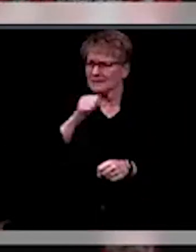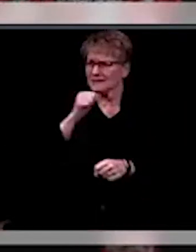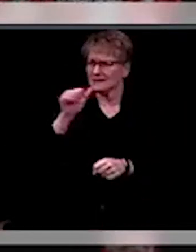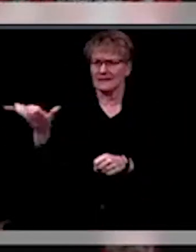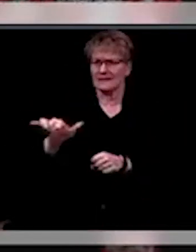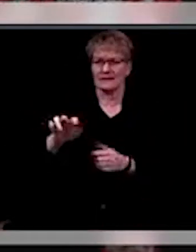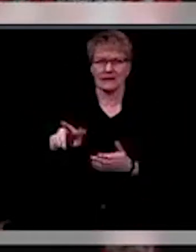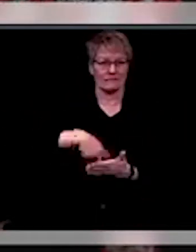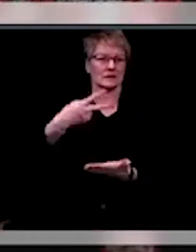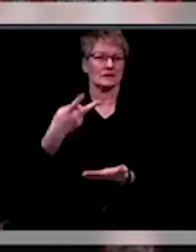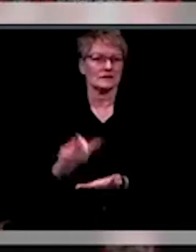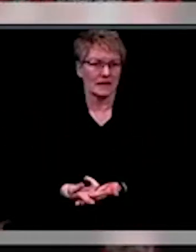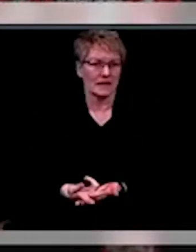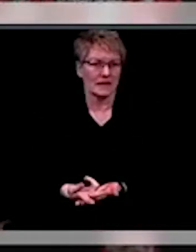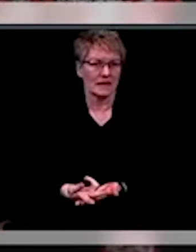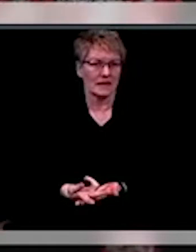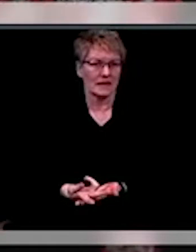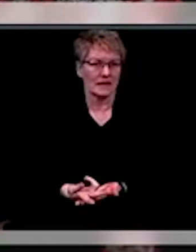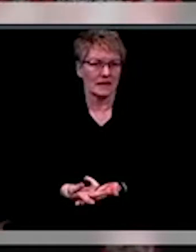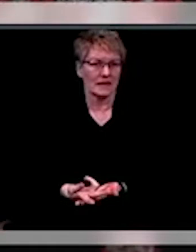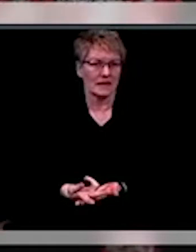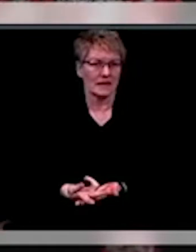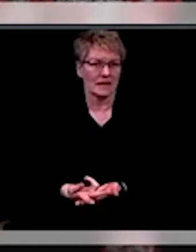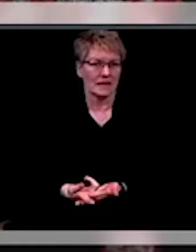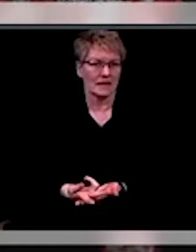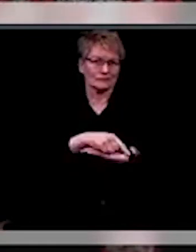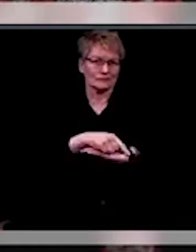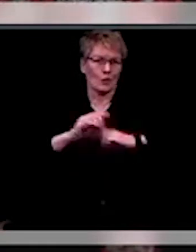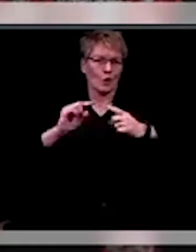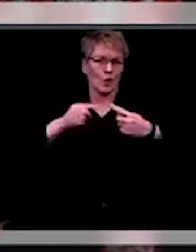things that's gonna affect you personally. This is a communicable disease, so if you get it,